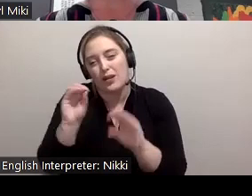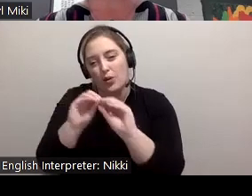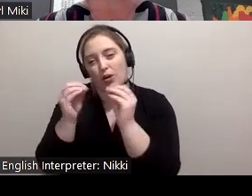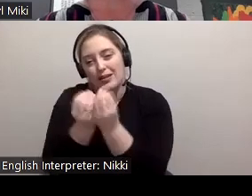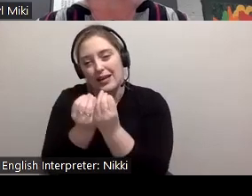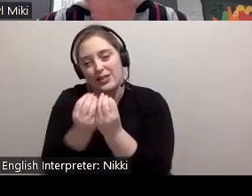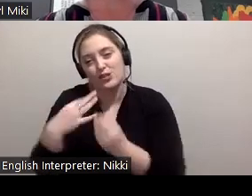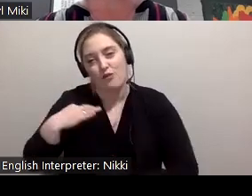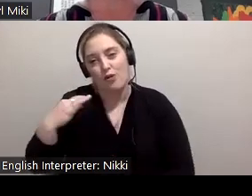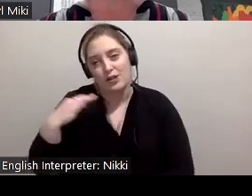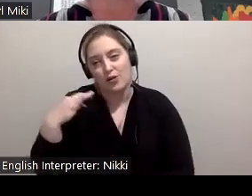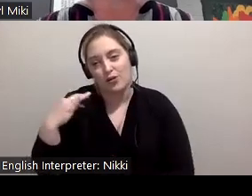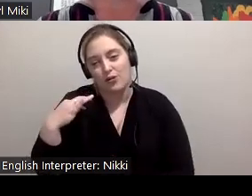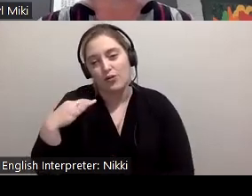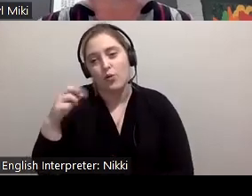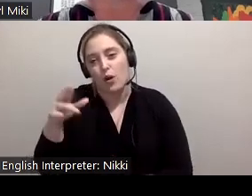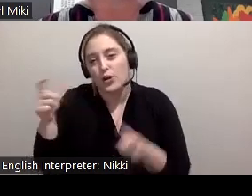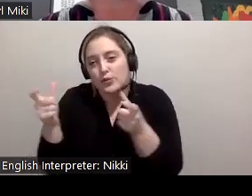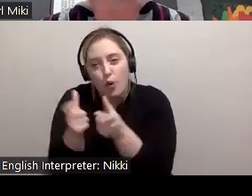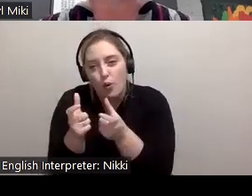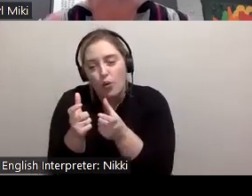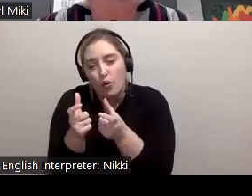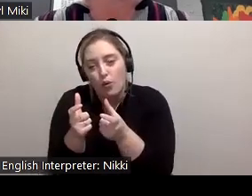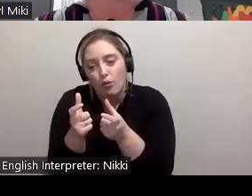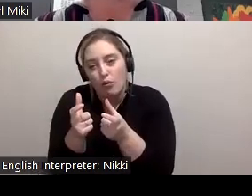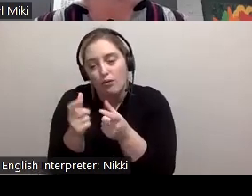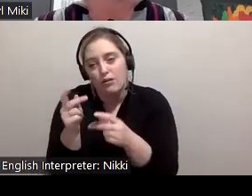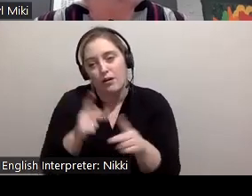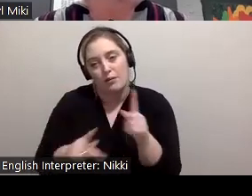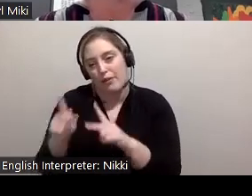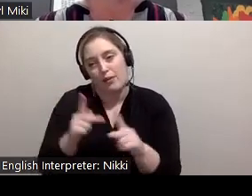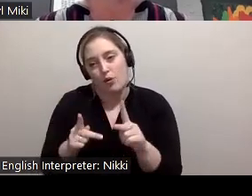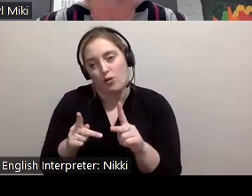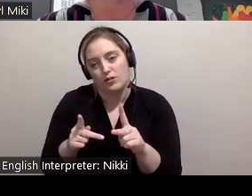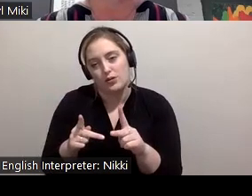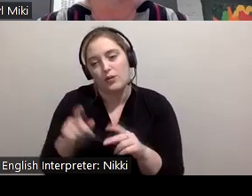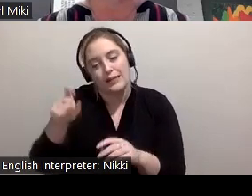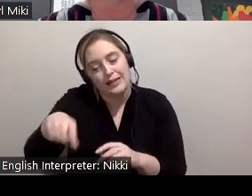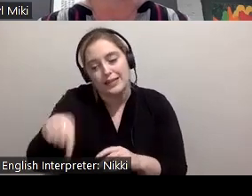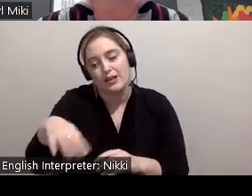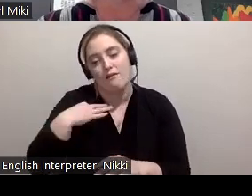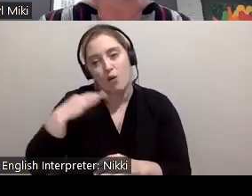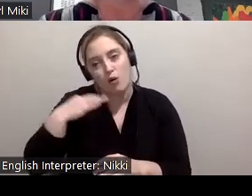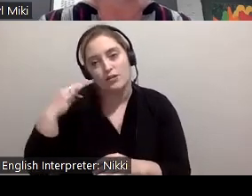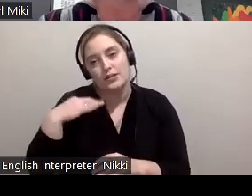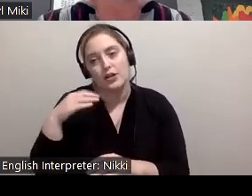are quite small in terms of you know administrative structure.